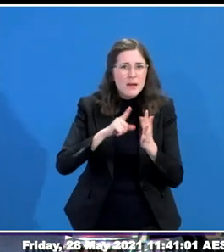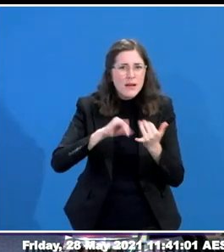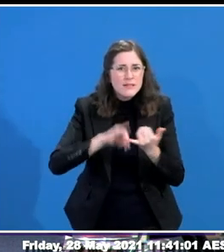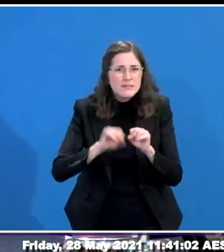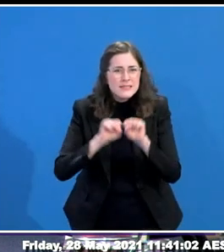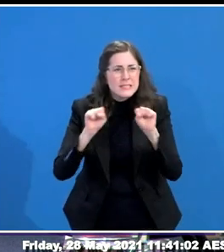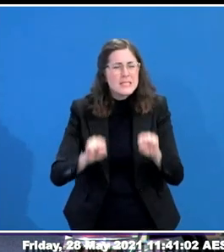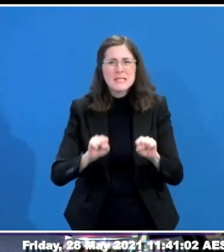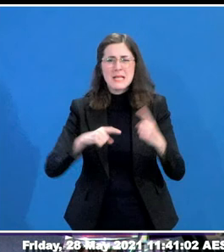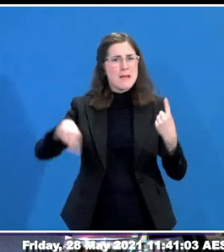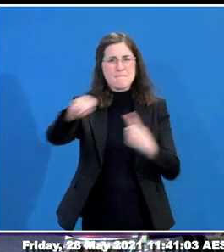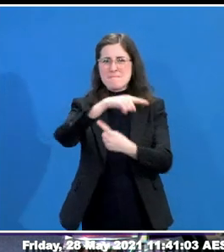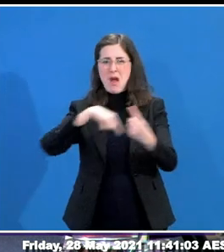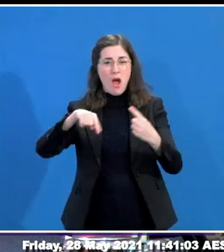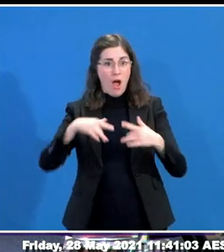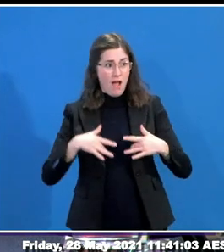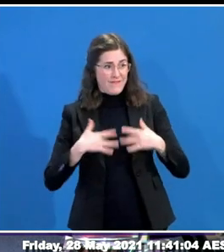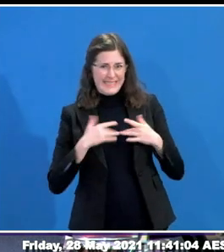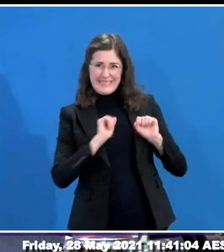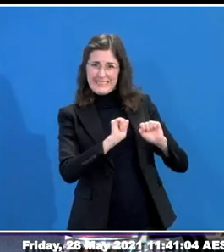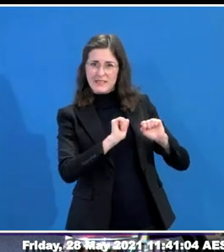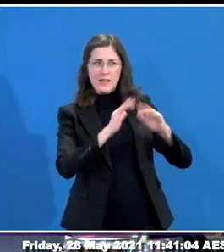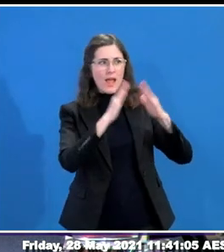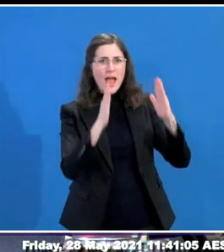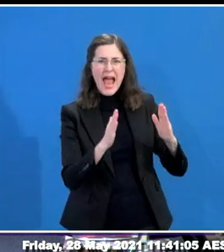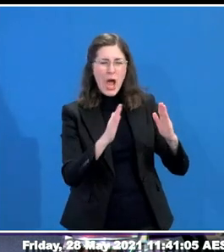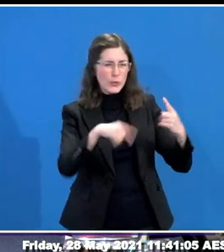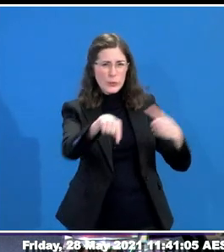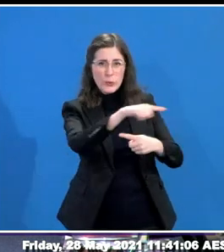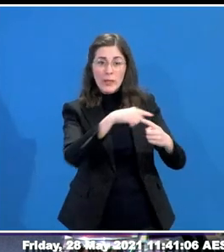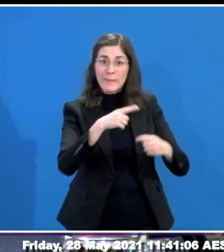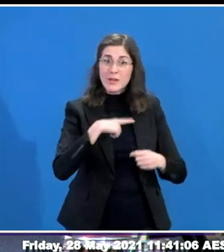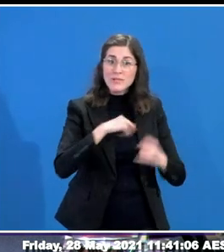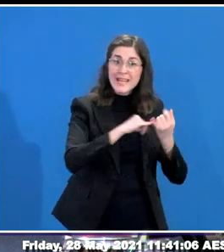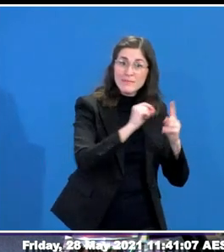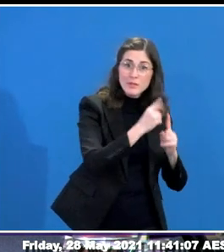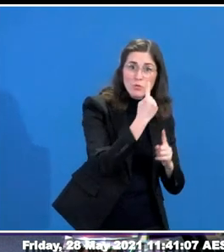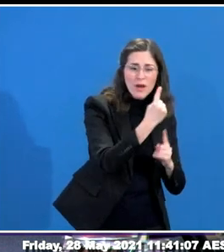I think that the dynamics that occurred from SP1 and SP2 added greatly to that